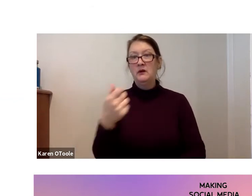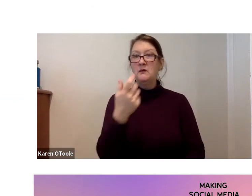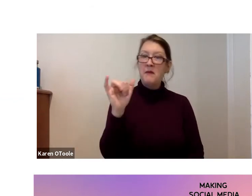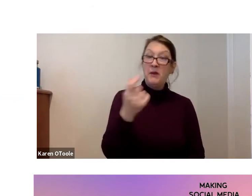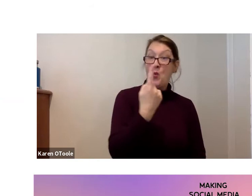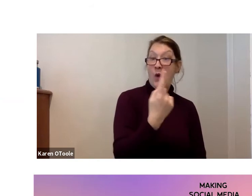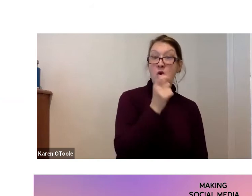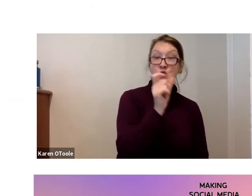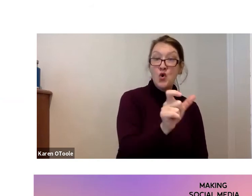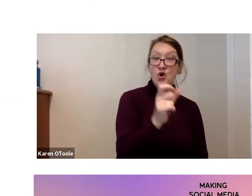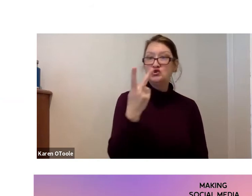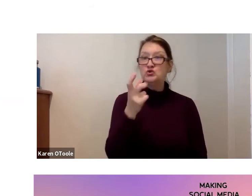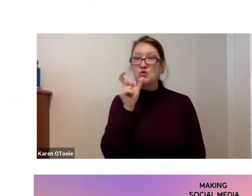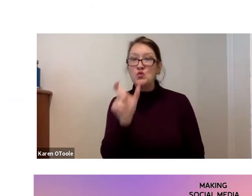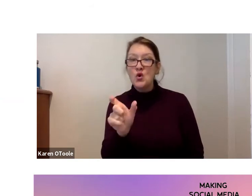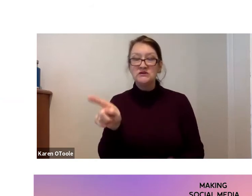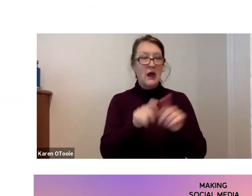'Greentree'.